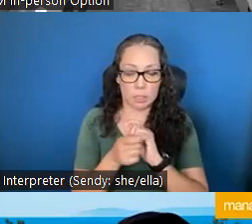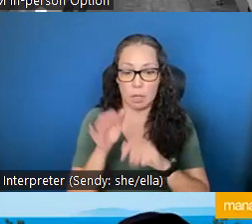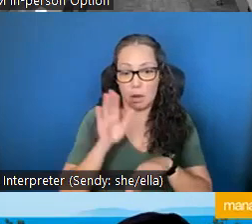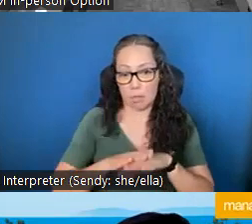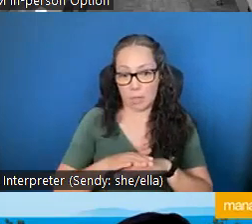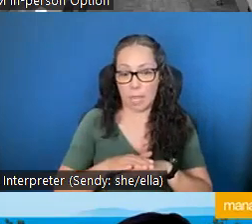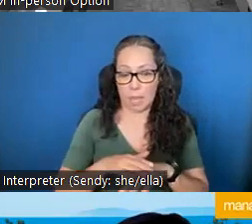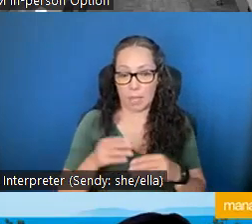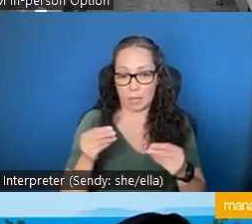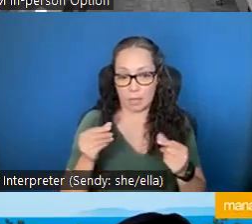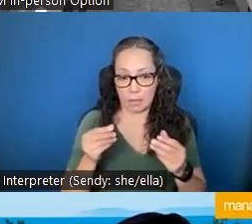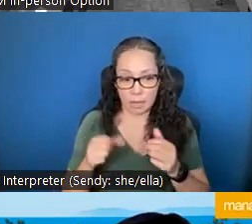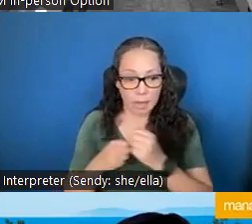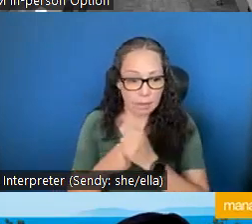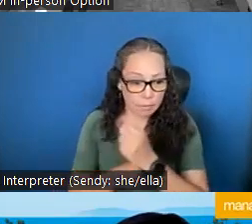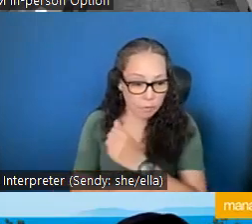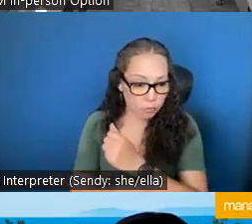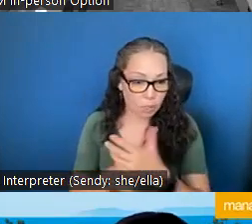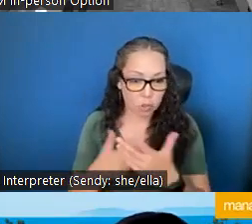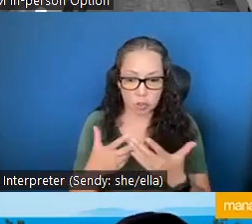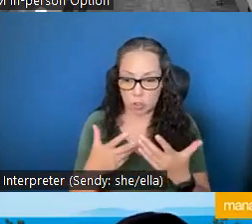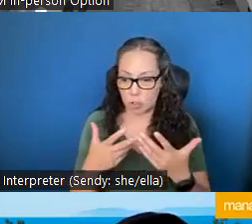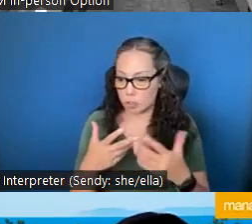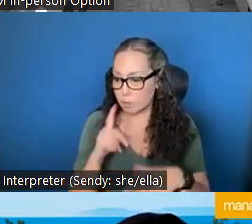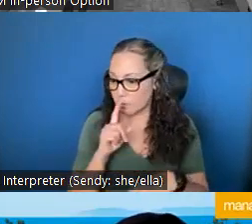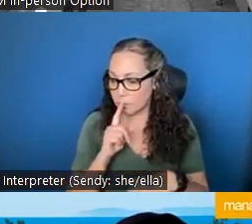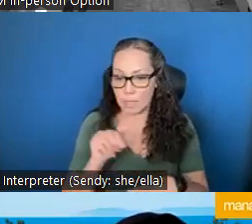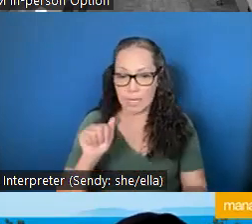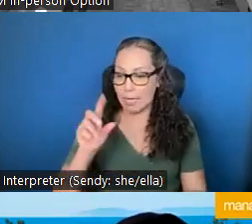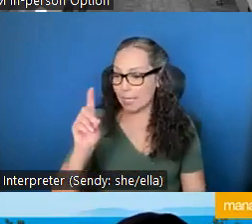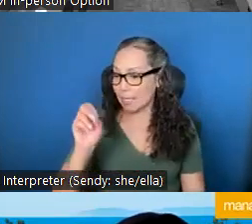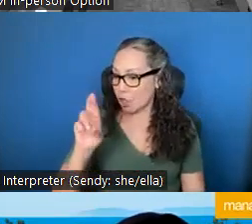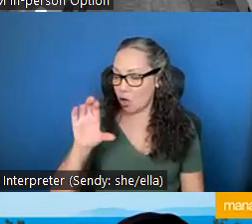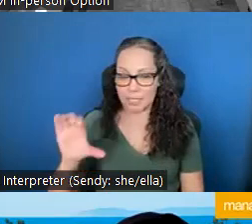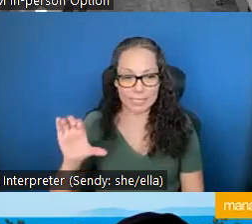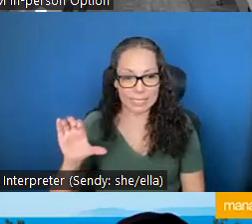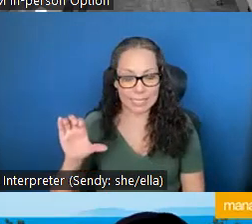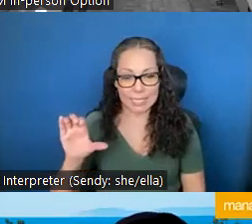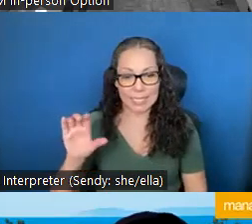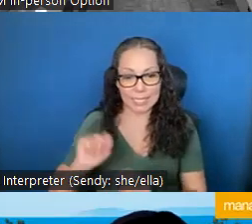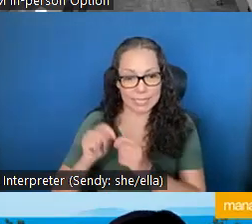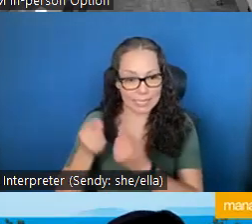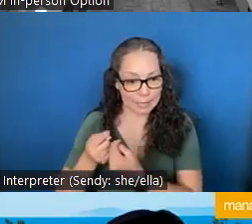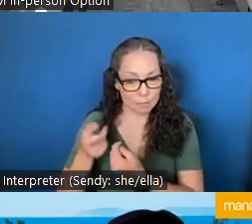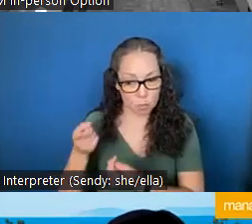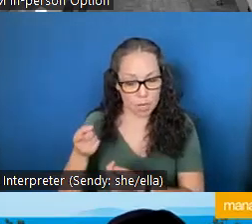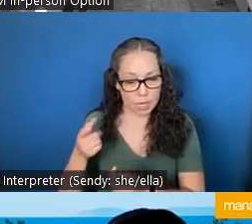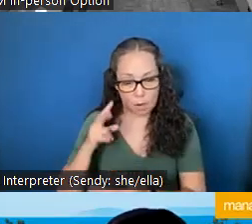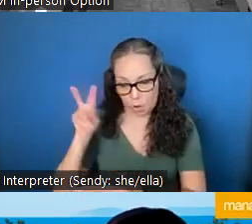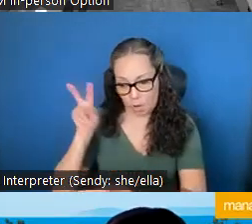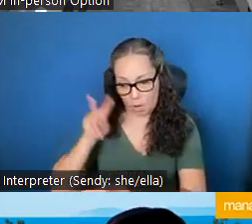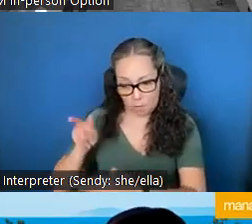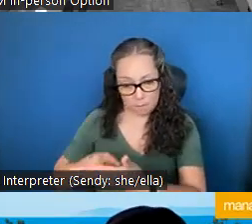grant funding allocation methodology the adrc team is in Pro in progress of reviewing uh the grant